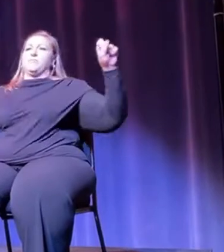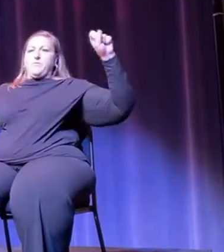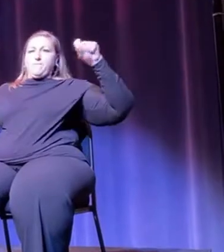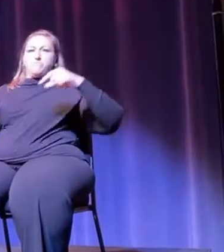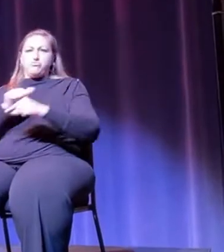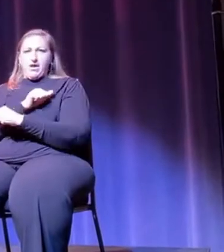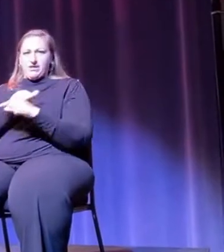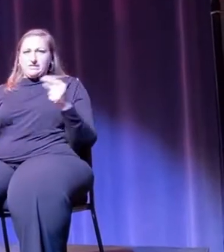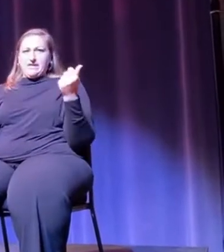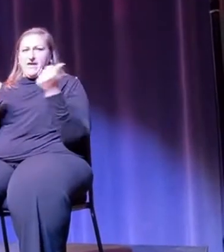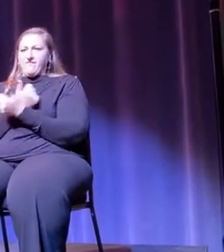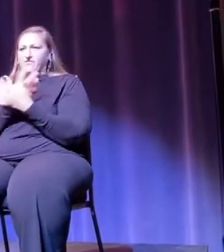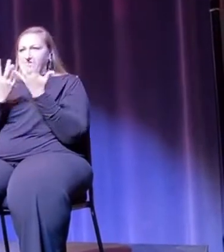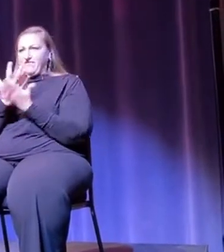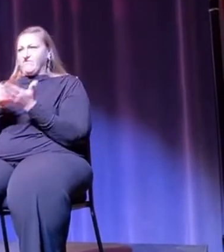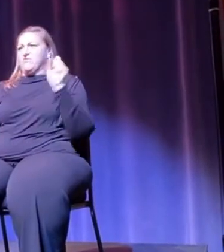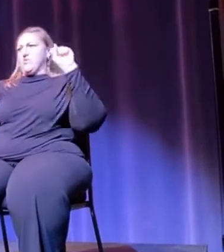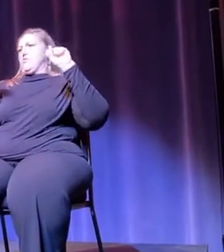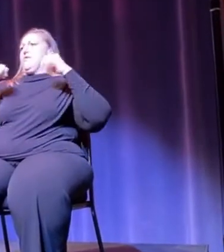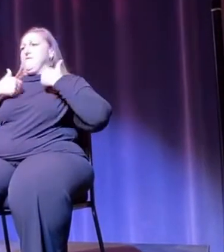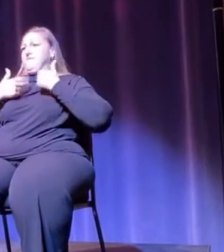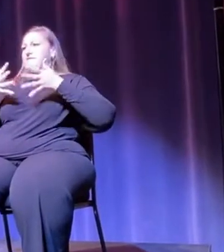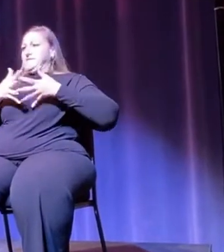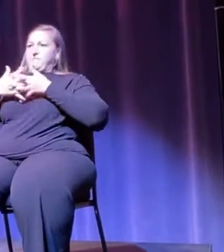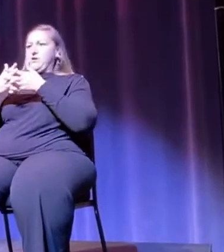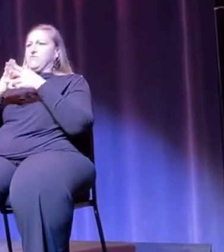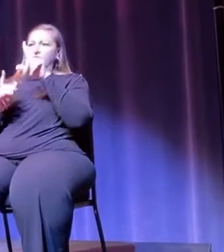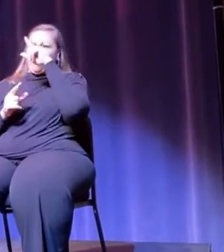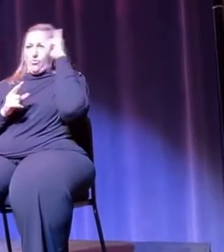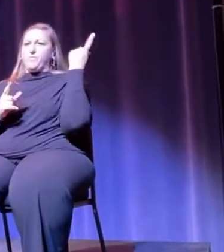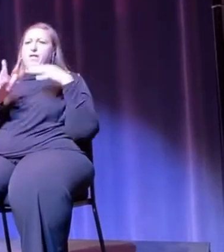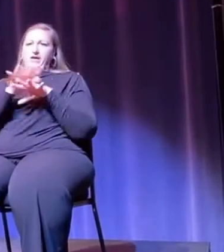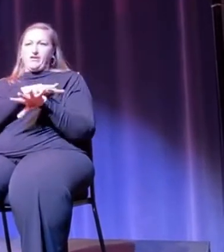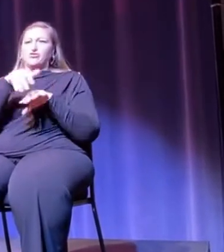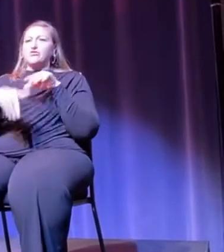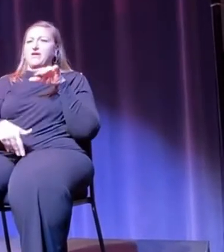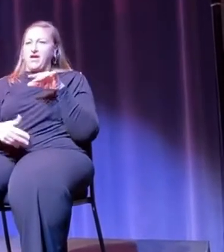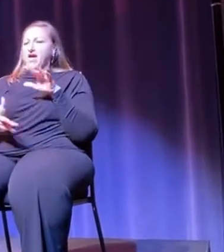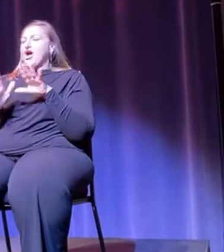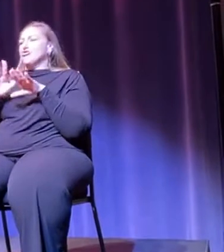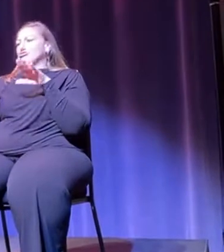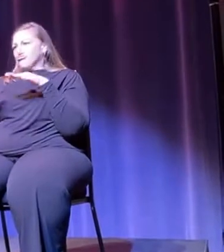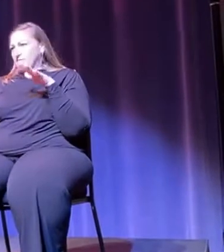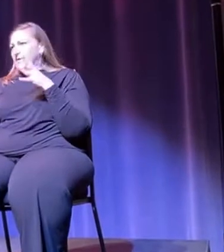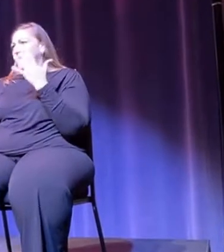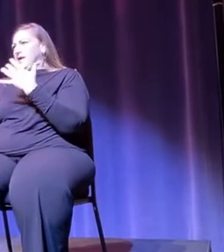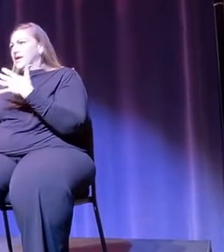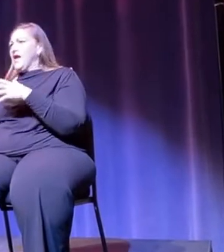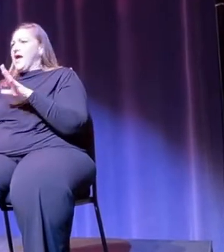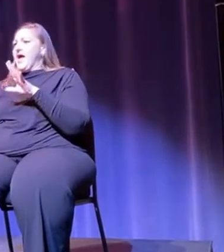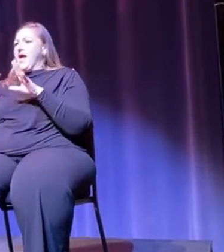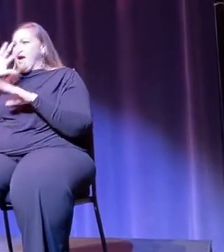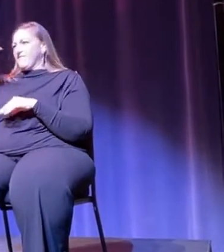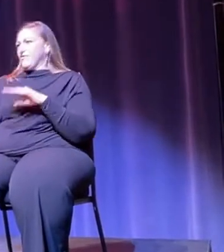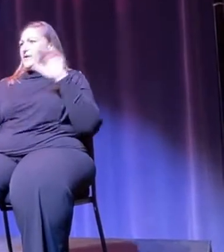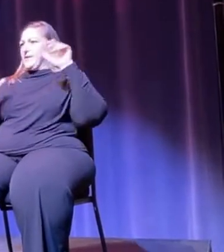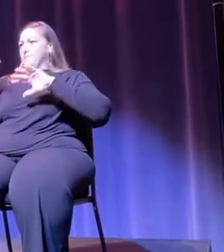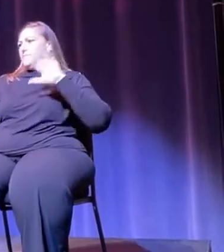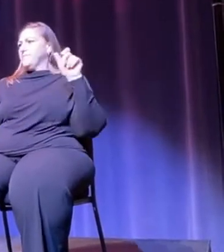Everything I feel we've learned, I as an American has been through Black and indigenous, Caribbean and African folks, right? So there's a very big gap on this panel.